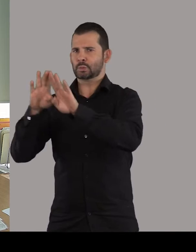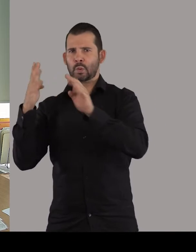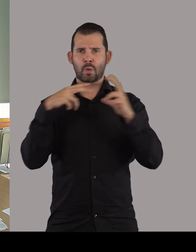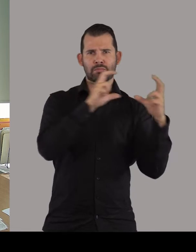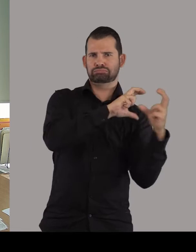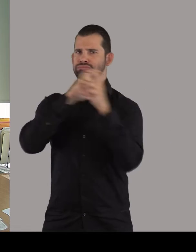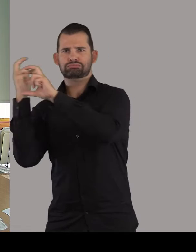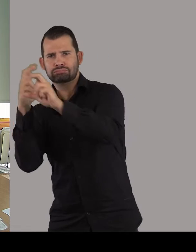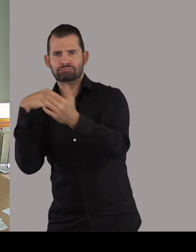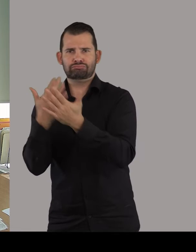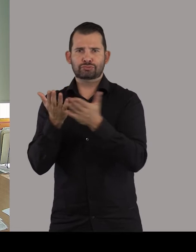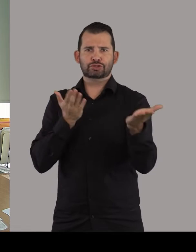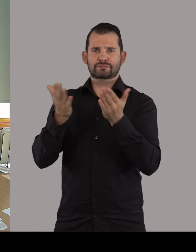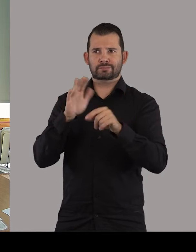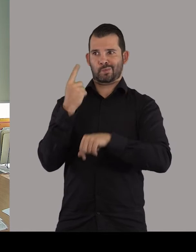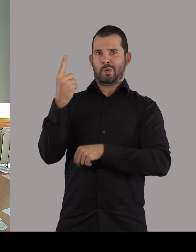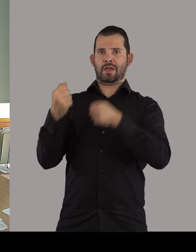Wheel-Trans services on one vehicle.